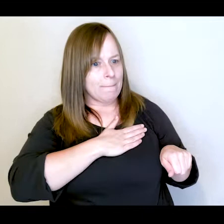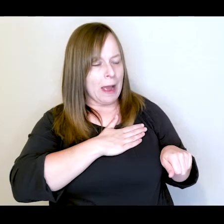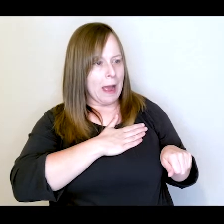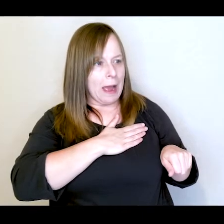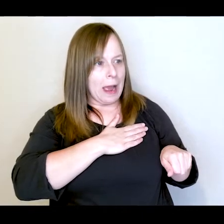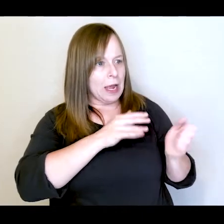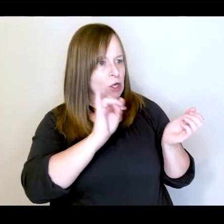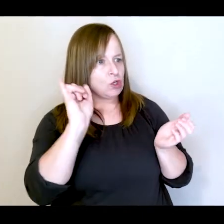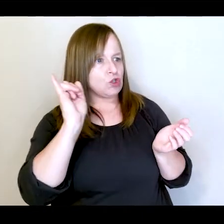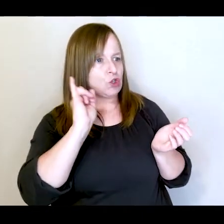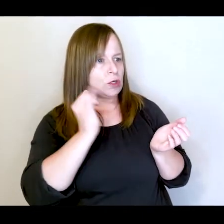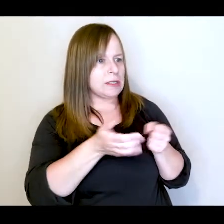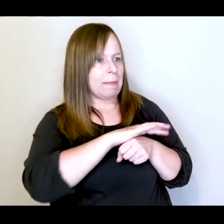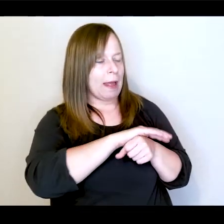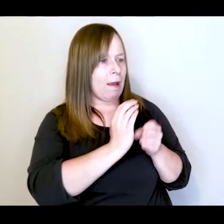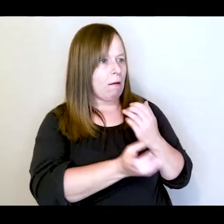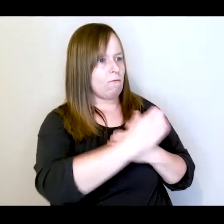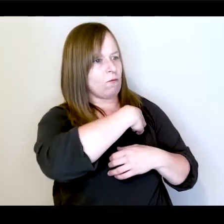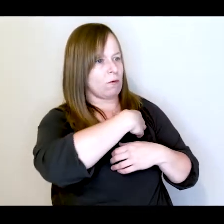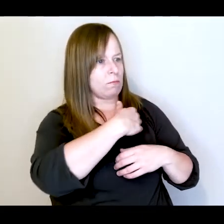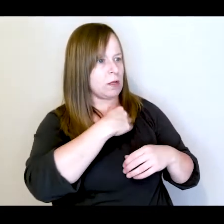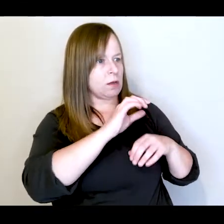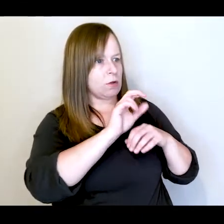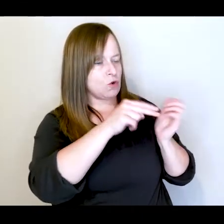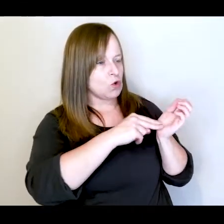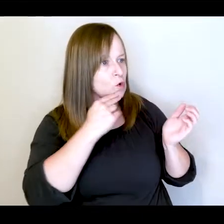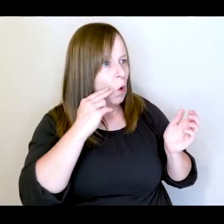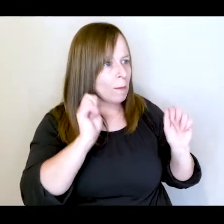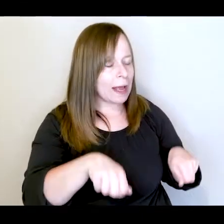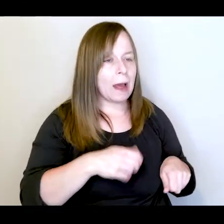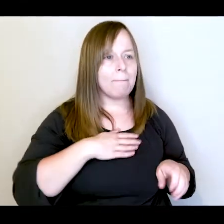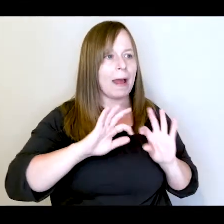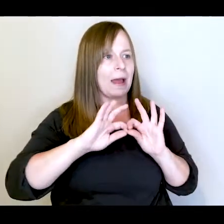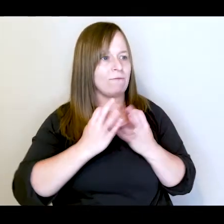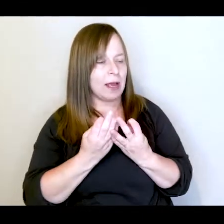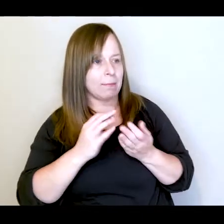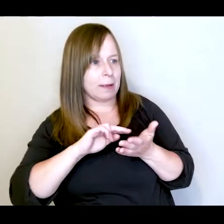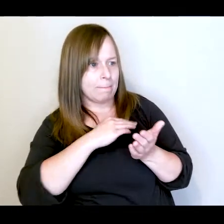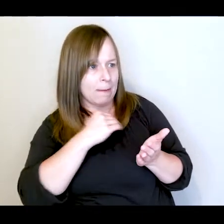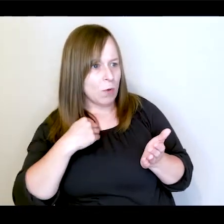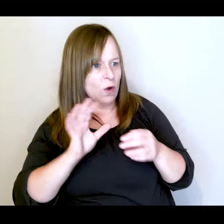can my insurance man force me into a nursing home or can my loved one force